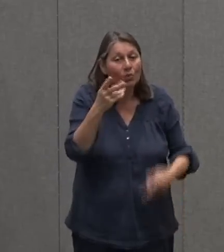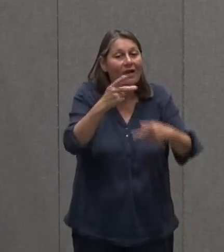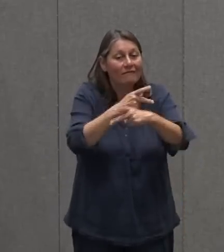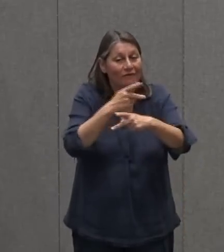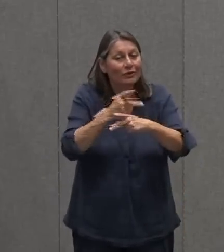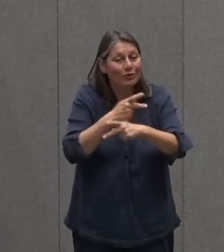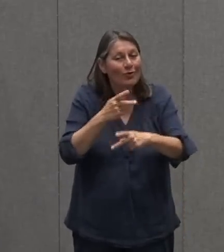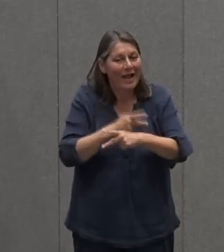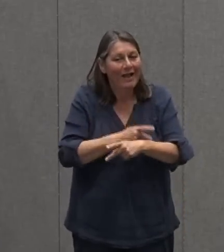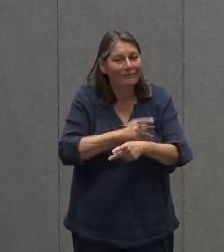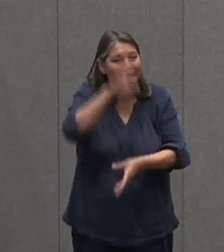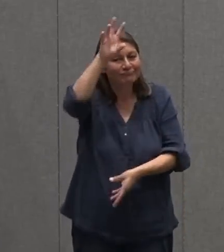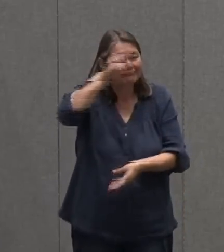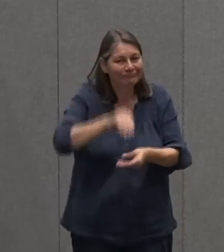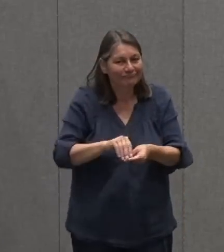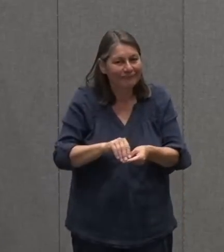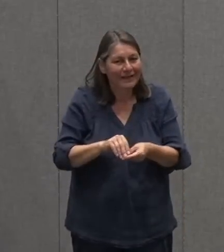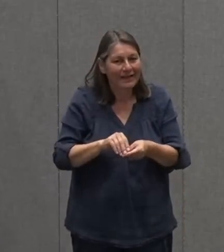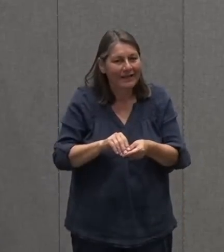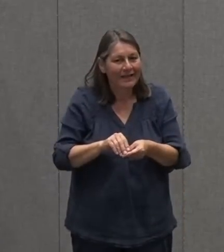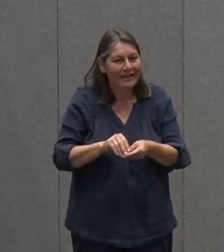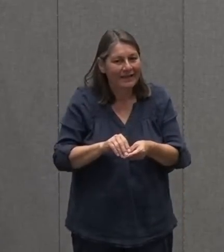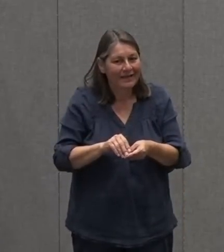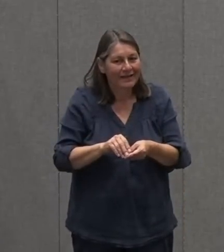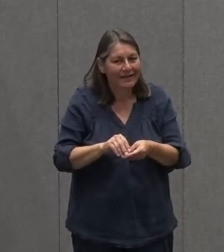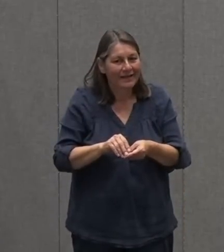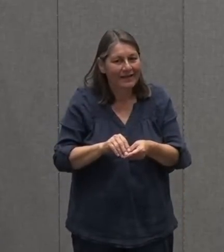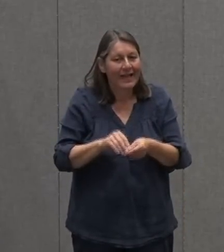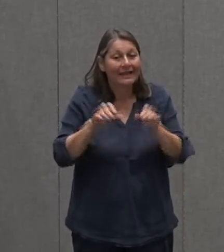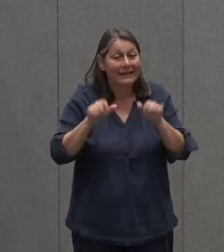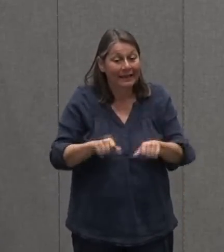and think about could you explain that answer.